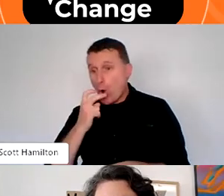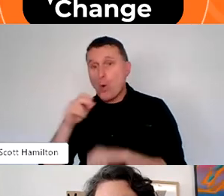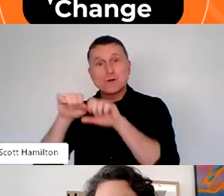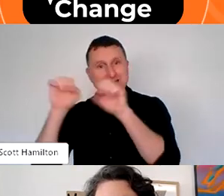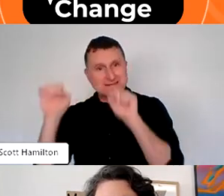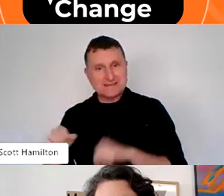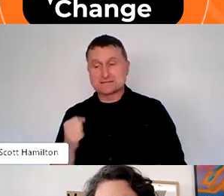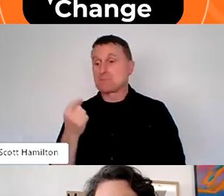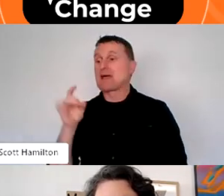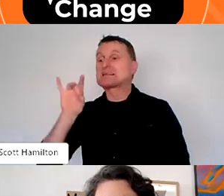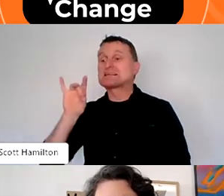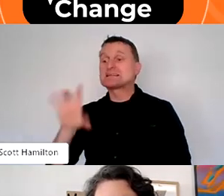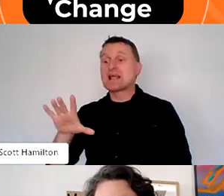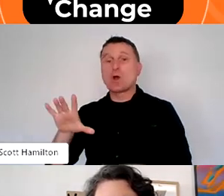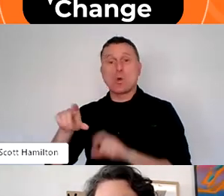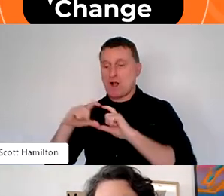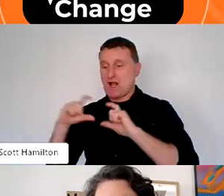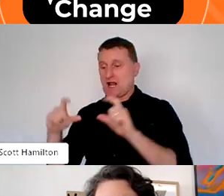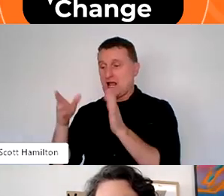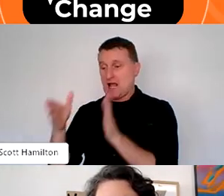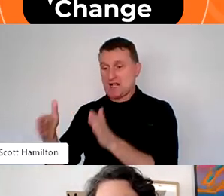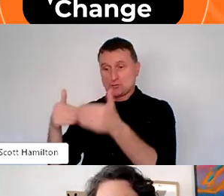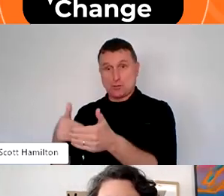effective for all children? And I would challenge anybody that